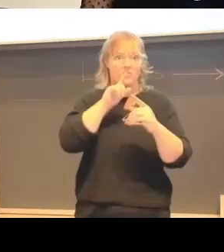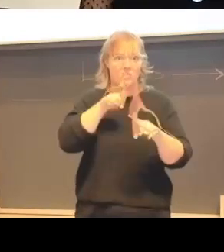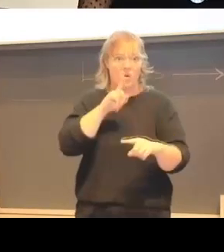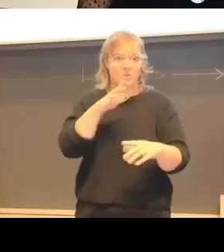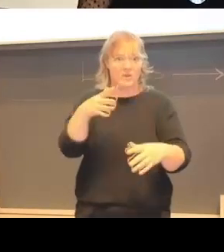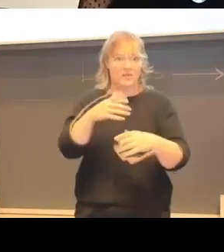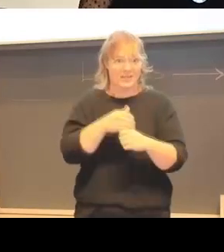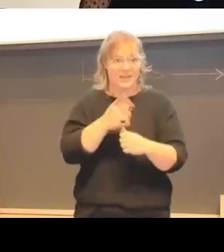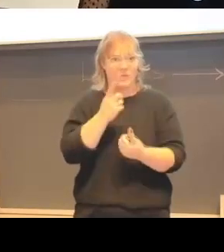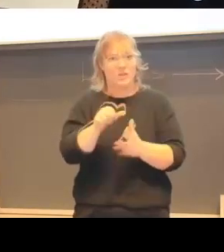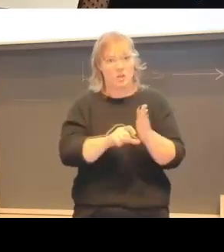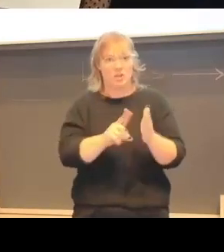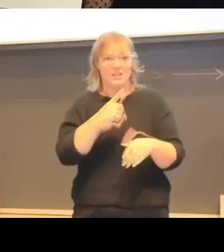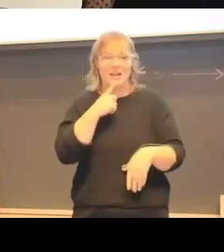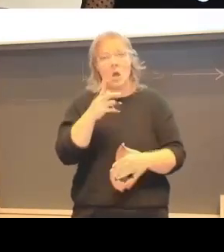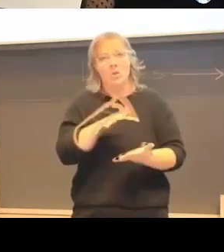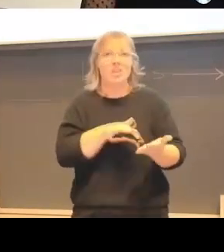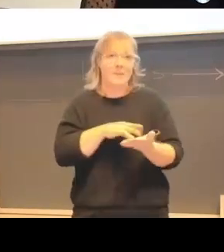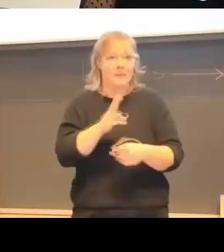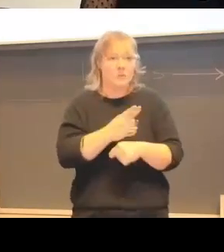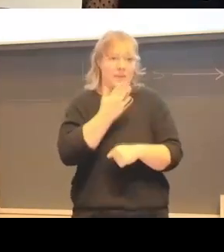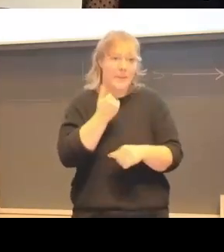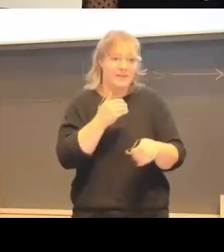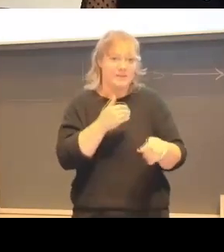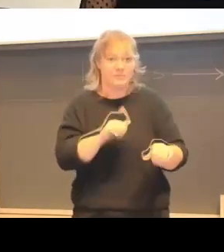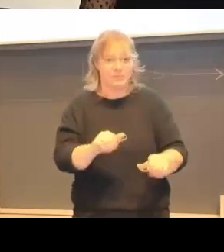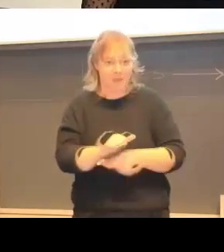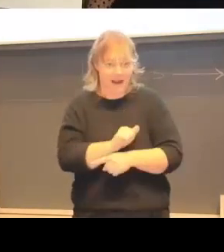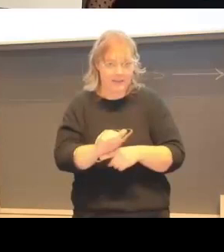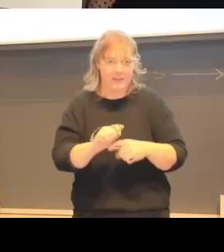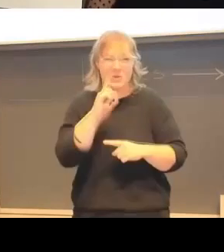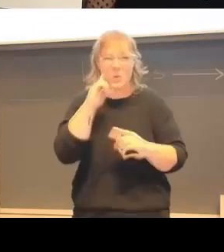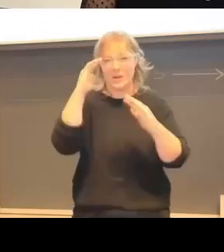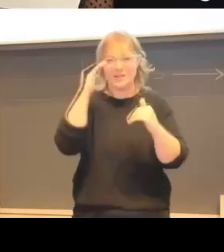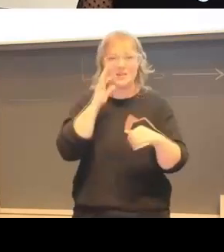themselves as only sometimes using best practices we anticipated that expert in self-evaluations of